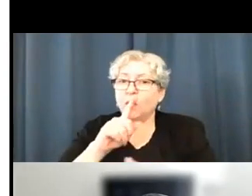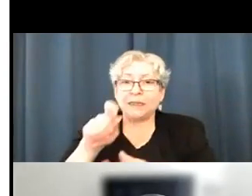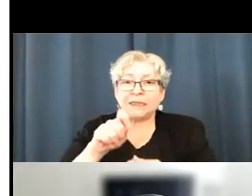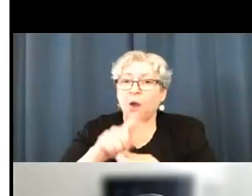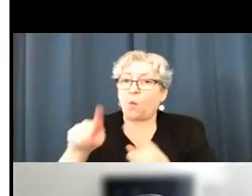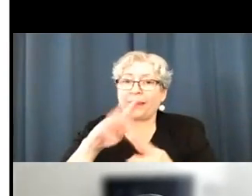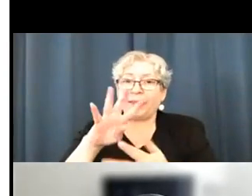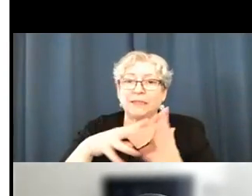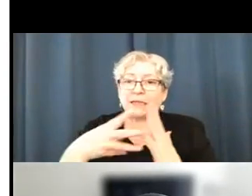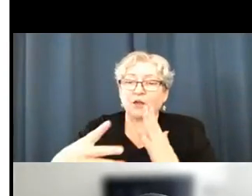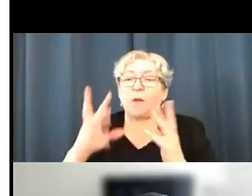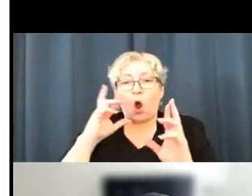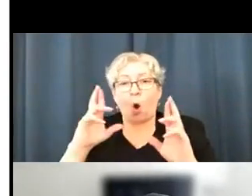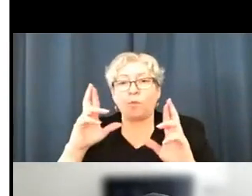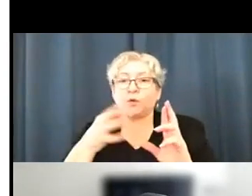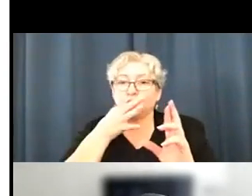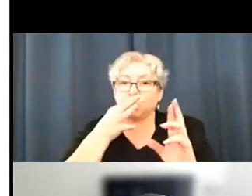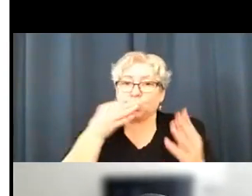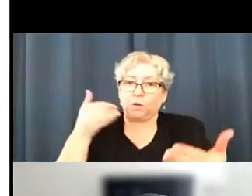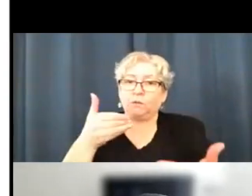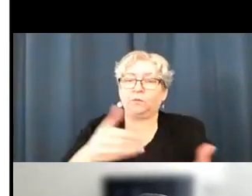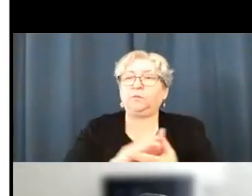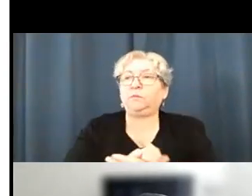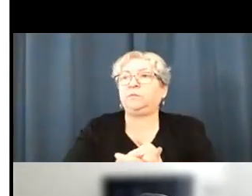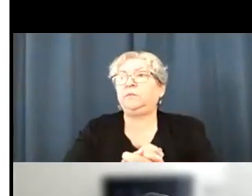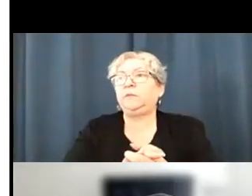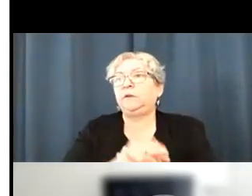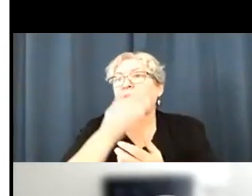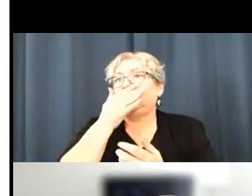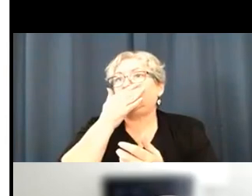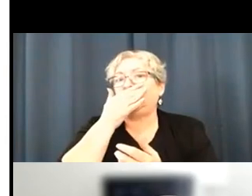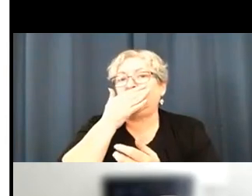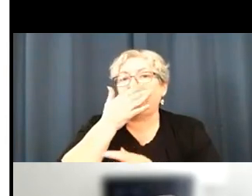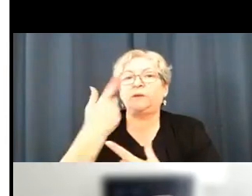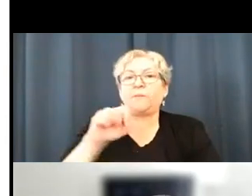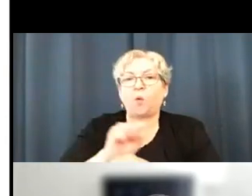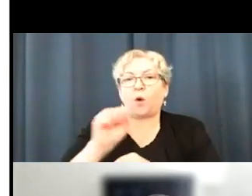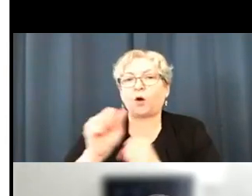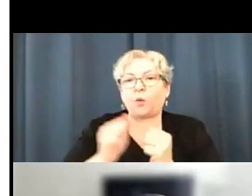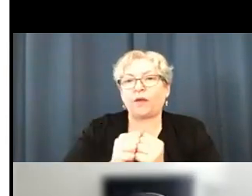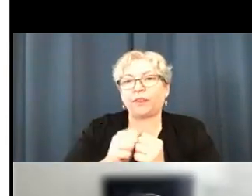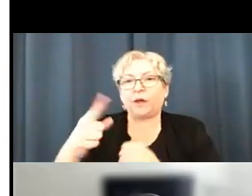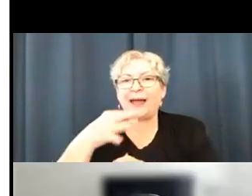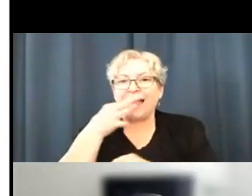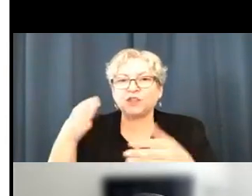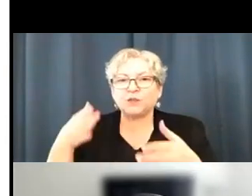but hopefully, we can get things scheduled soon to come and work with AFB experts directly on whatever you're working on.